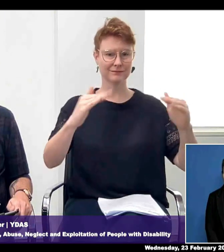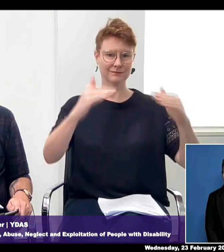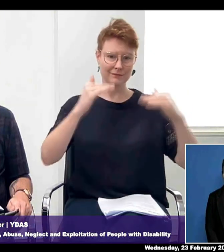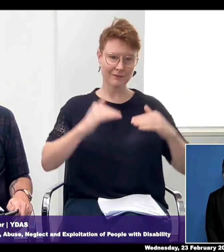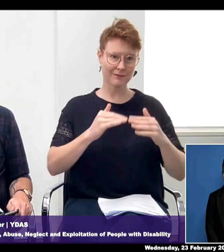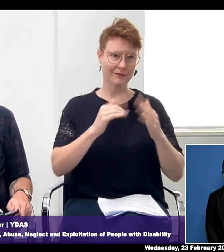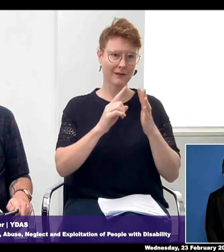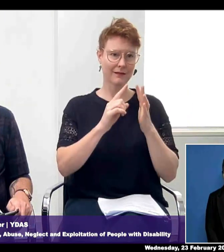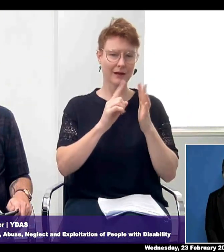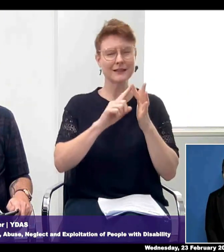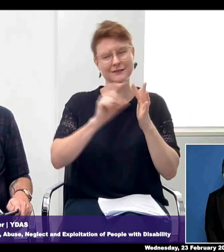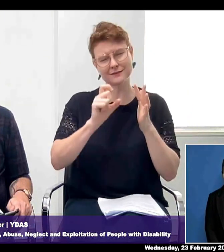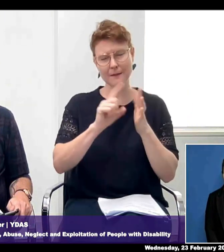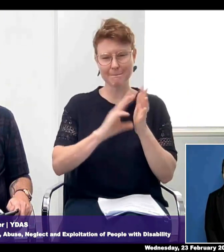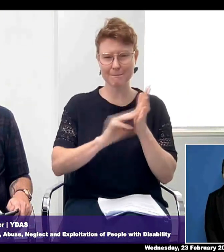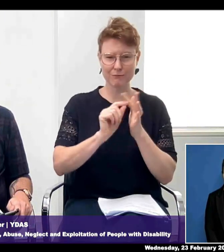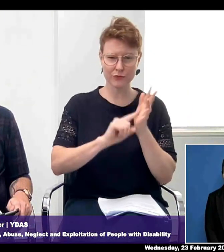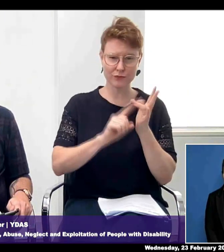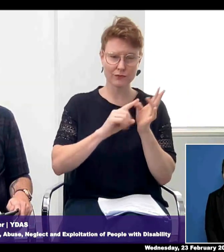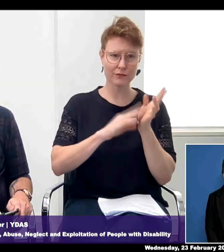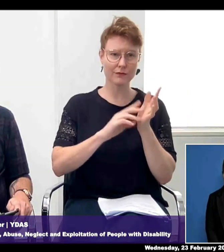management, all the way through.